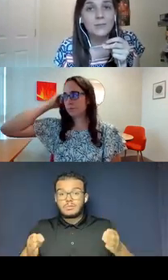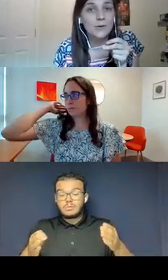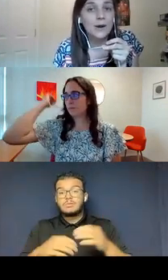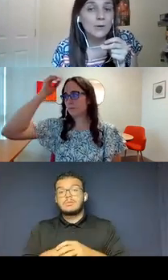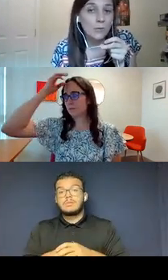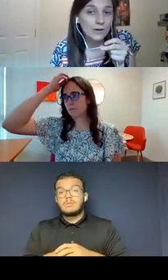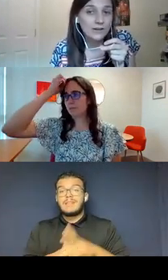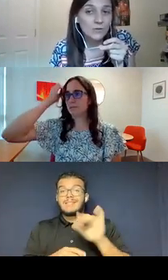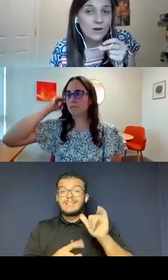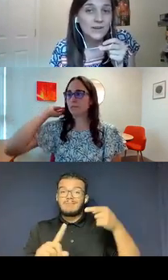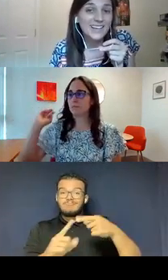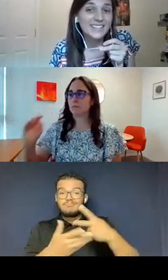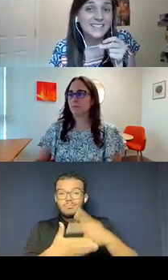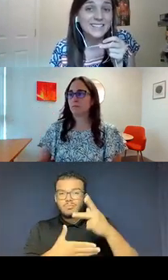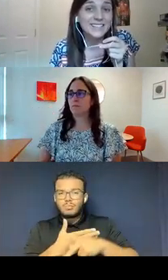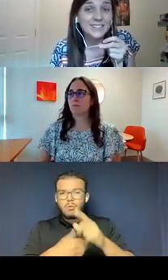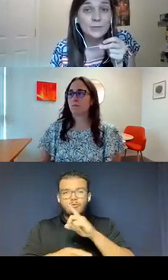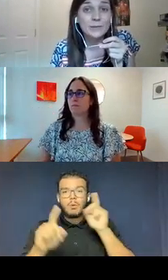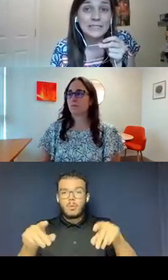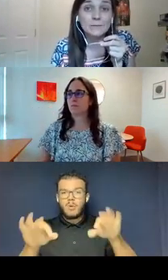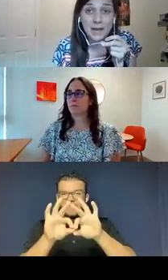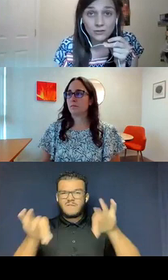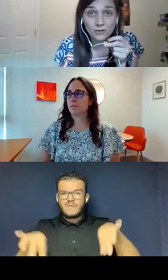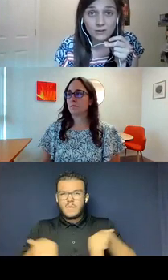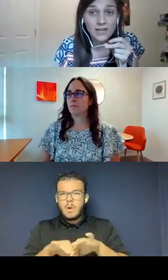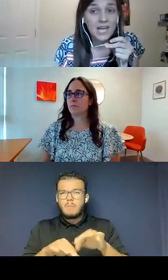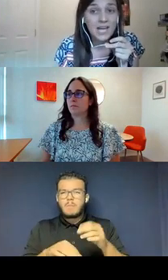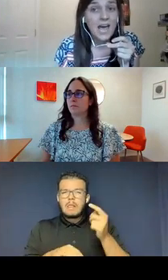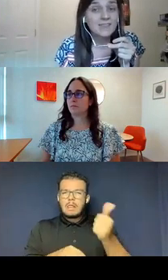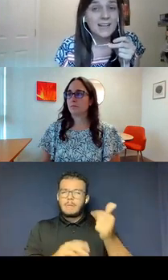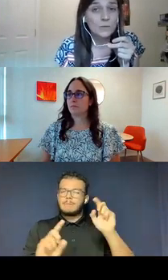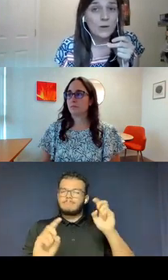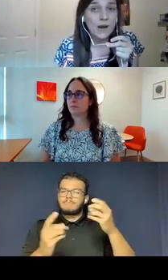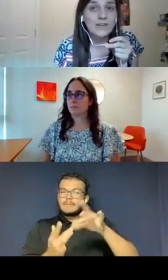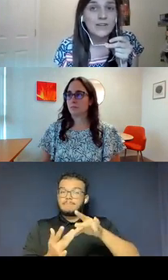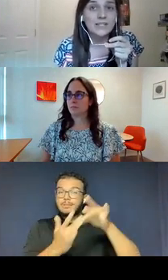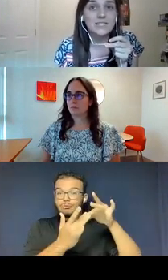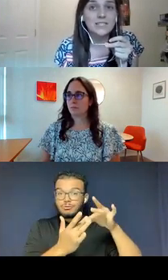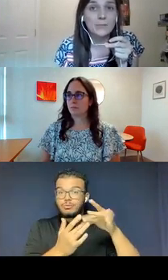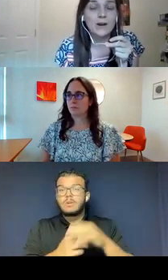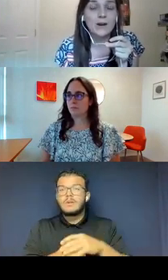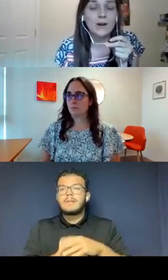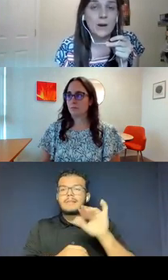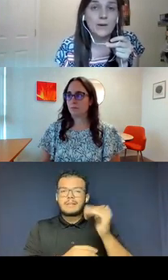program reporting form is a little bit special. And that's why we're having a separate webinar